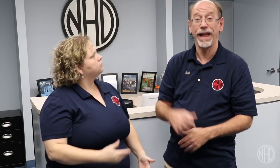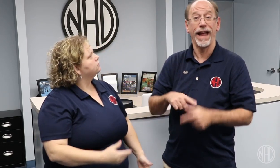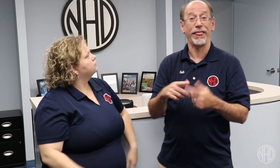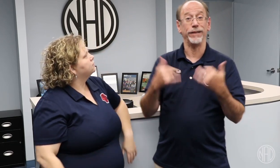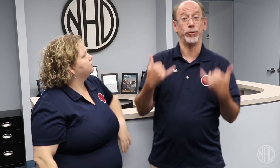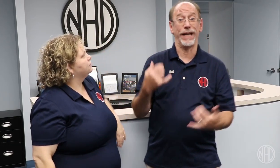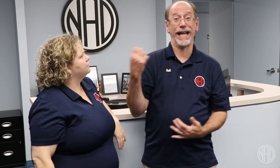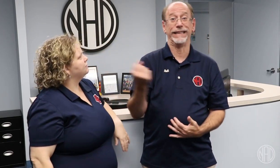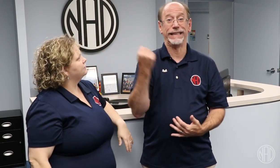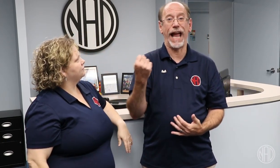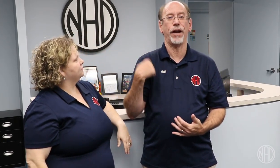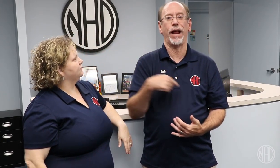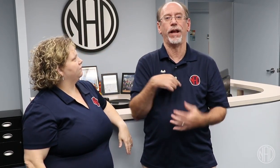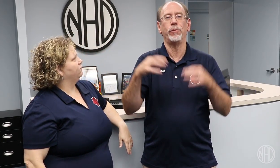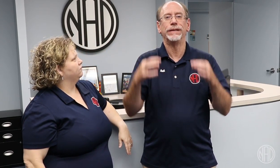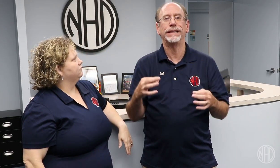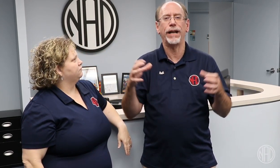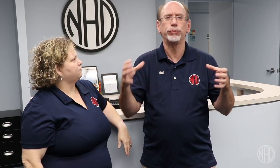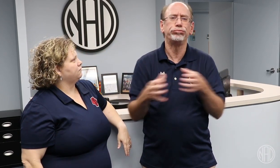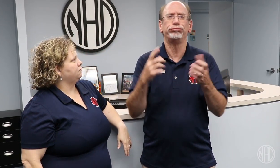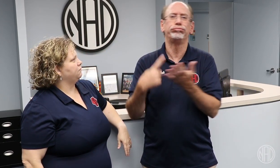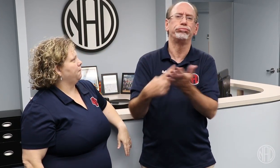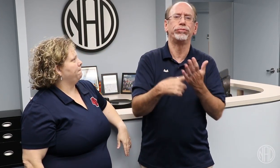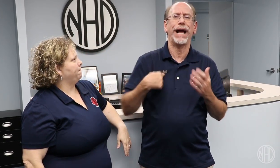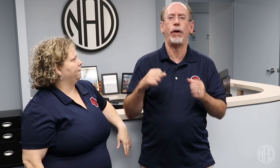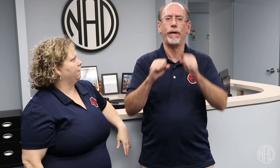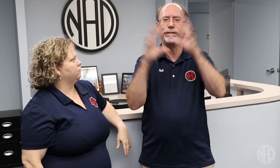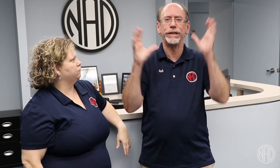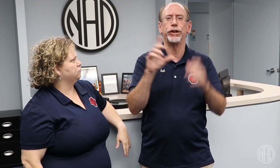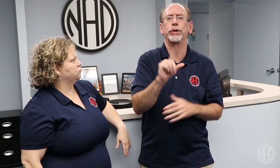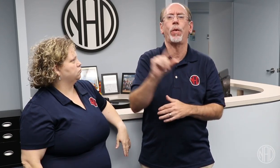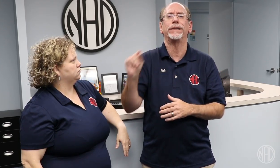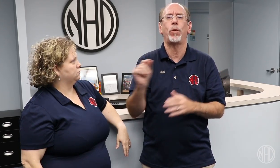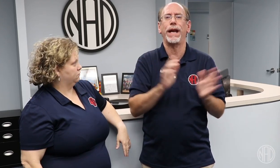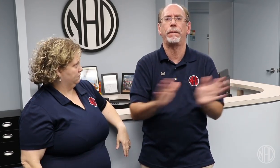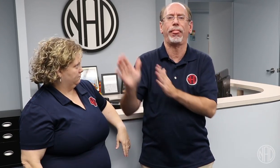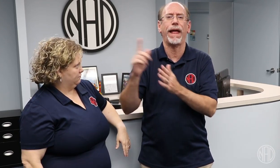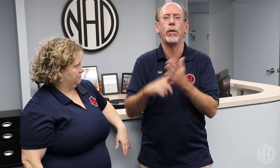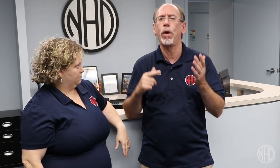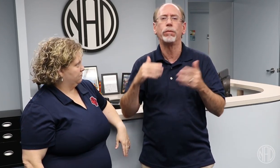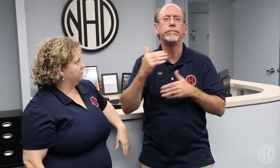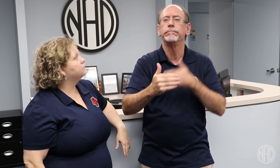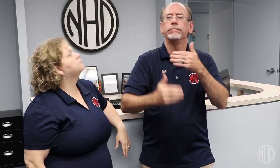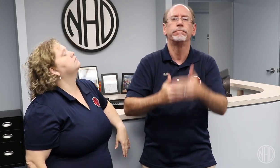Then on Saturday, we discussed where the NAD stood with the Vision 2020 Strategic Plan.